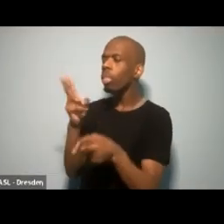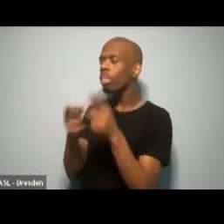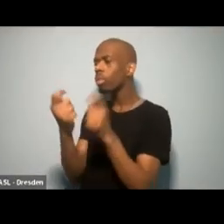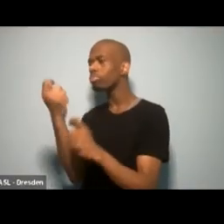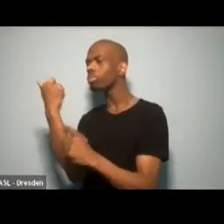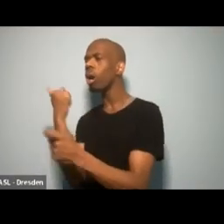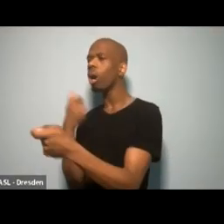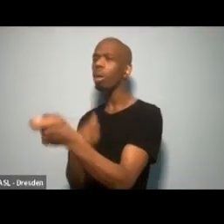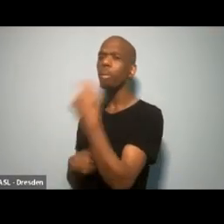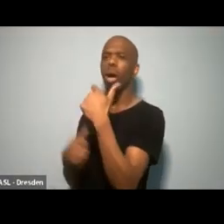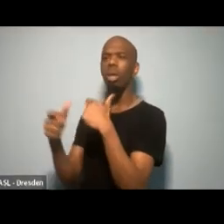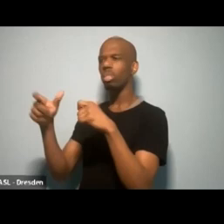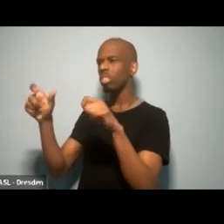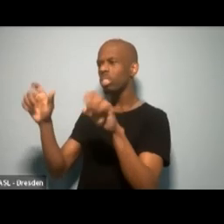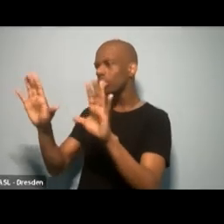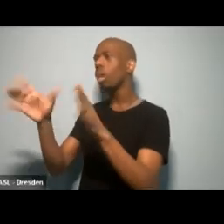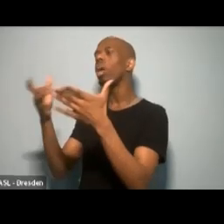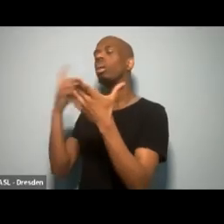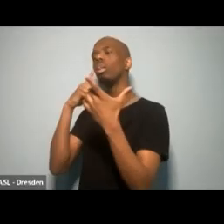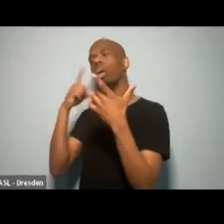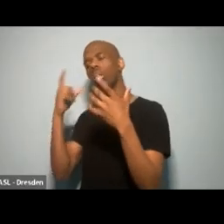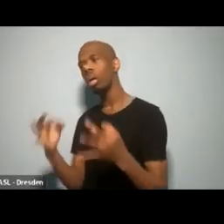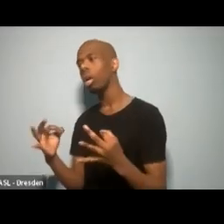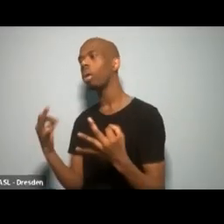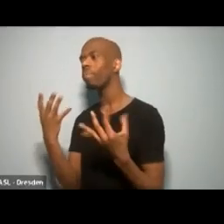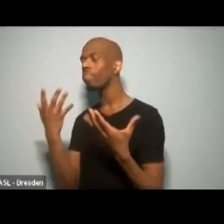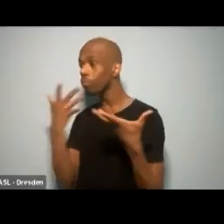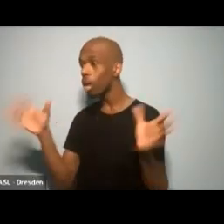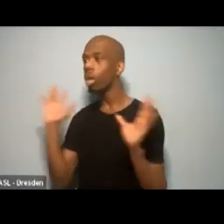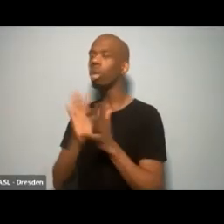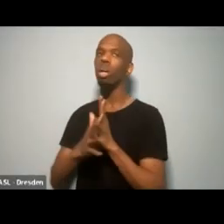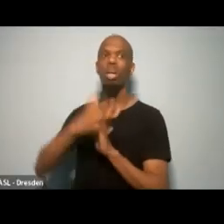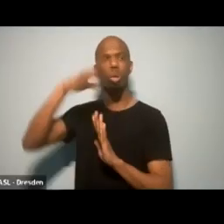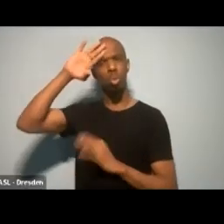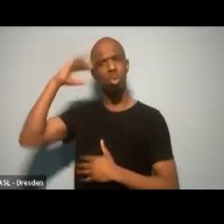how challenging that can be. And at the same time, I also know how gratifying,